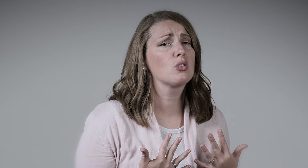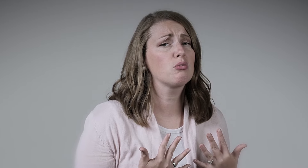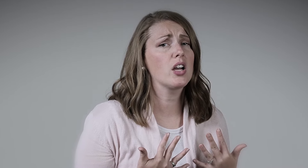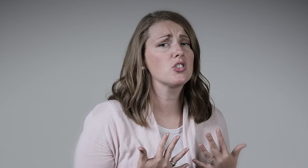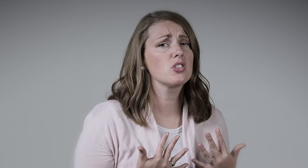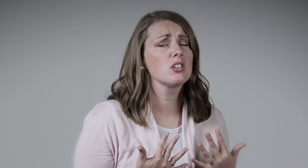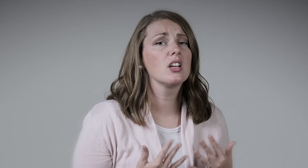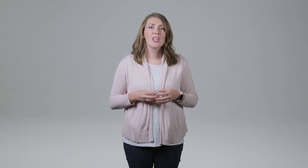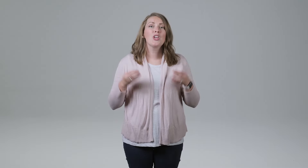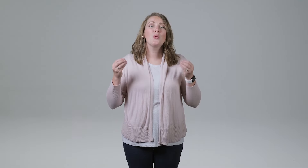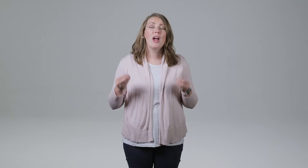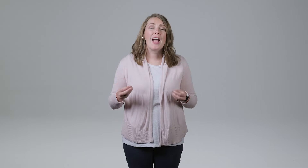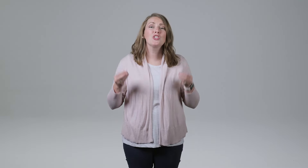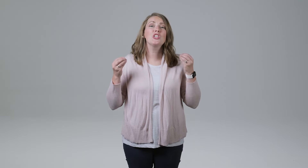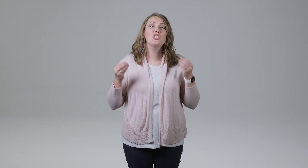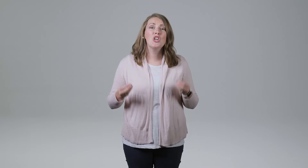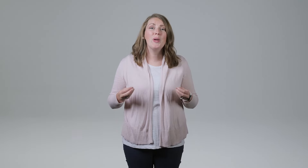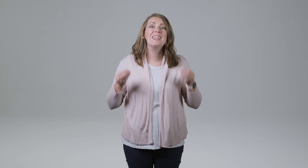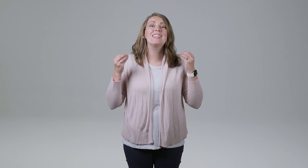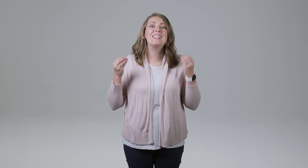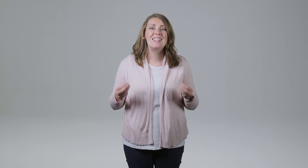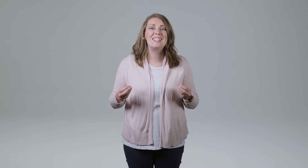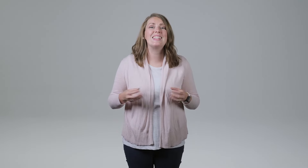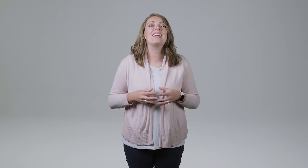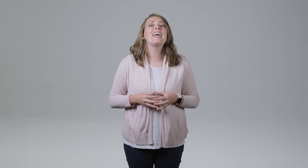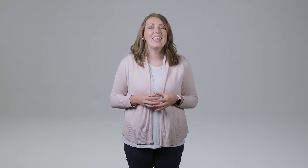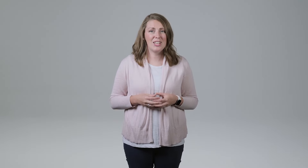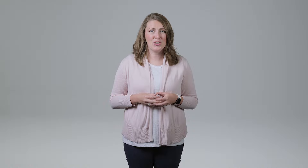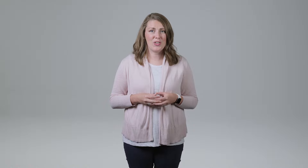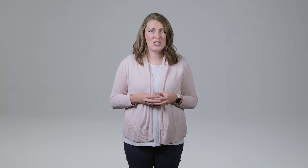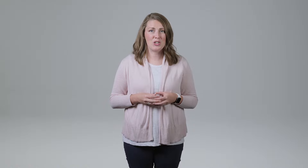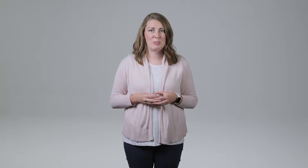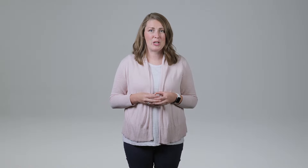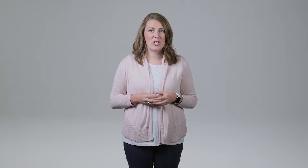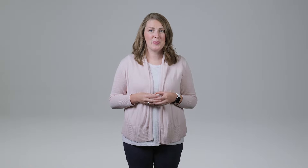crushed. You are actually showing the intensity in your facial expression.